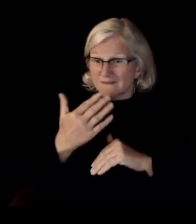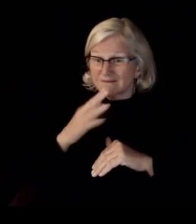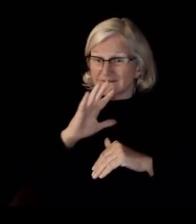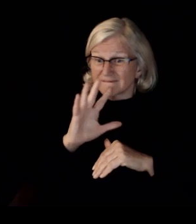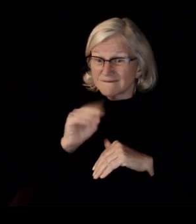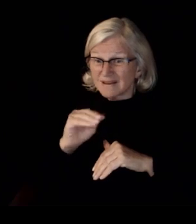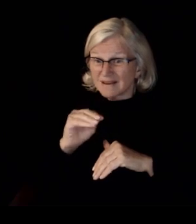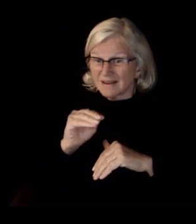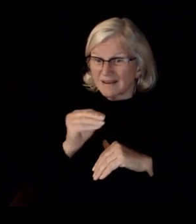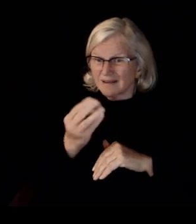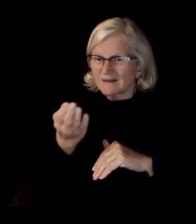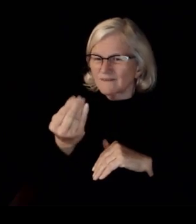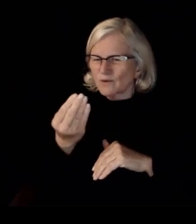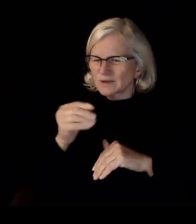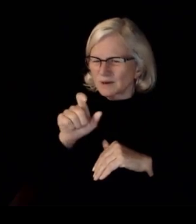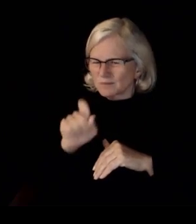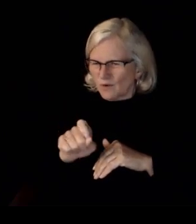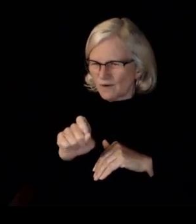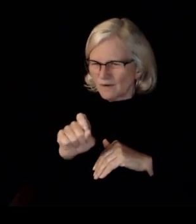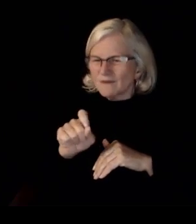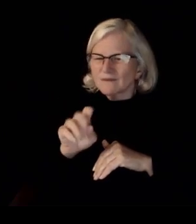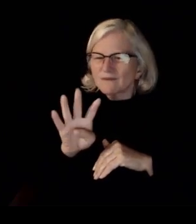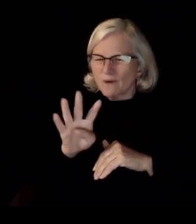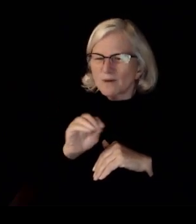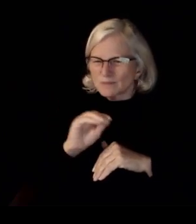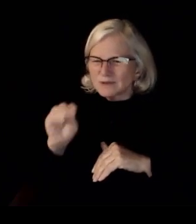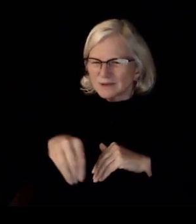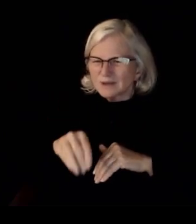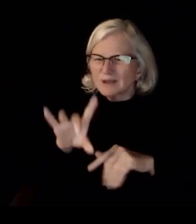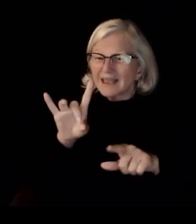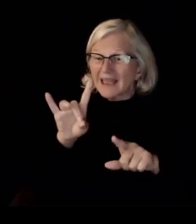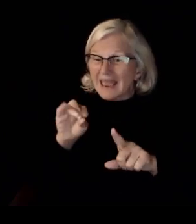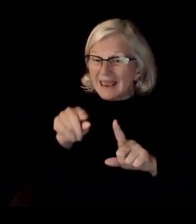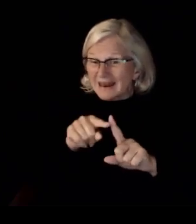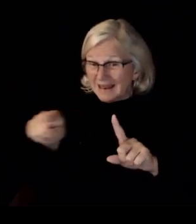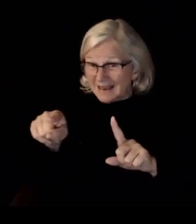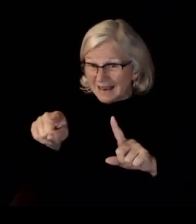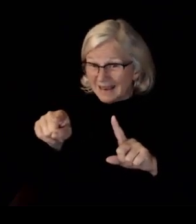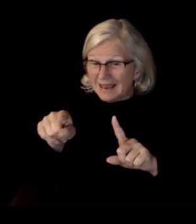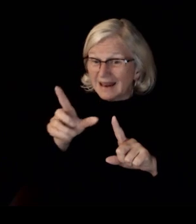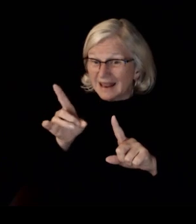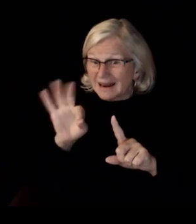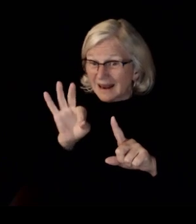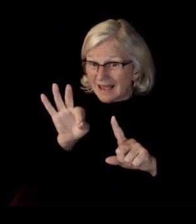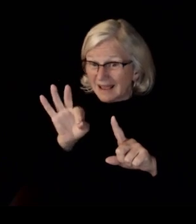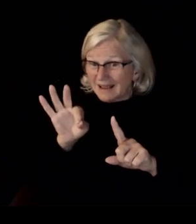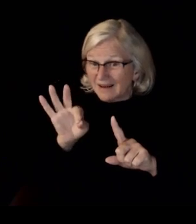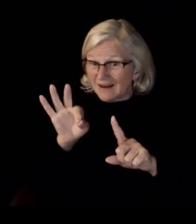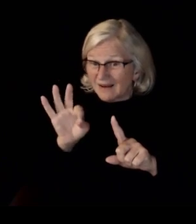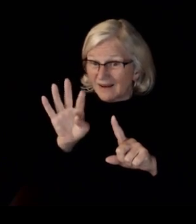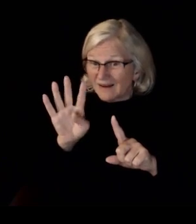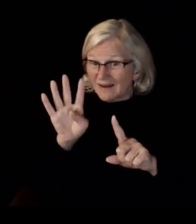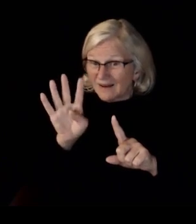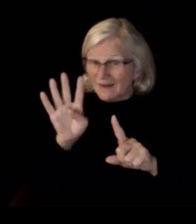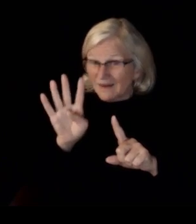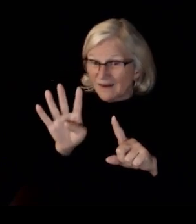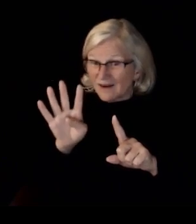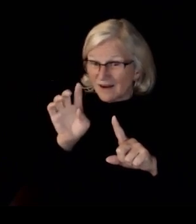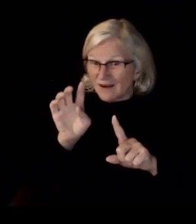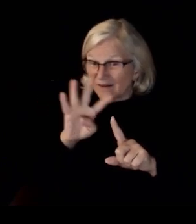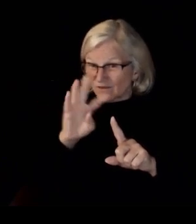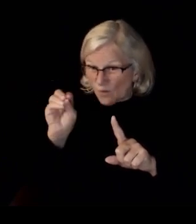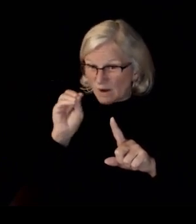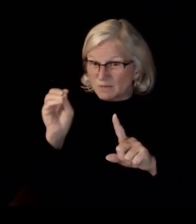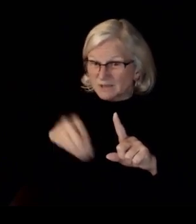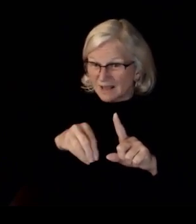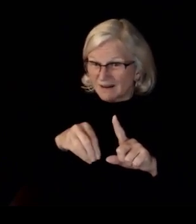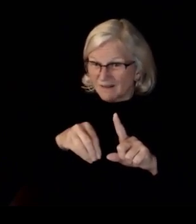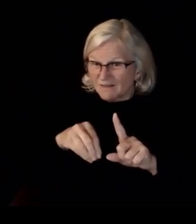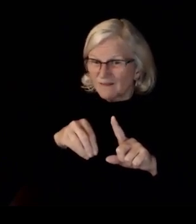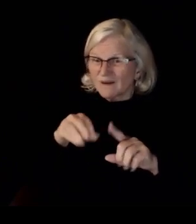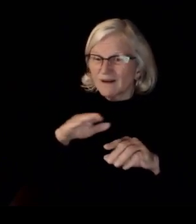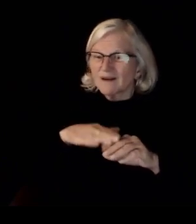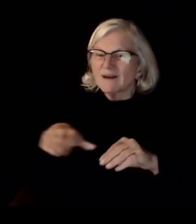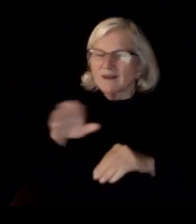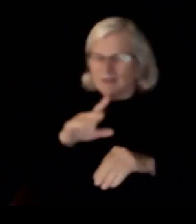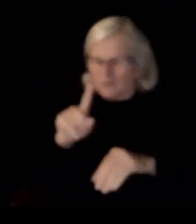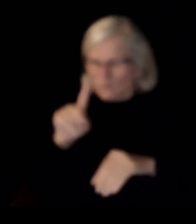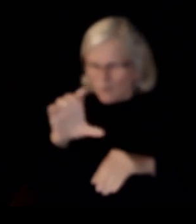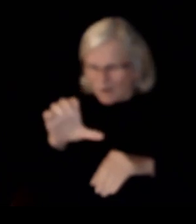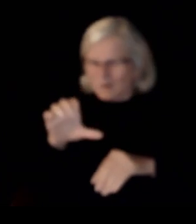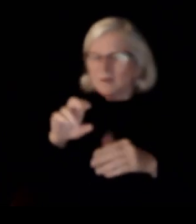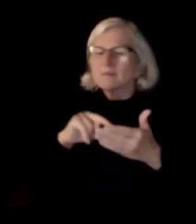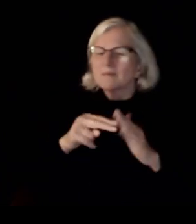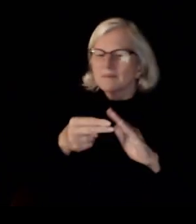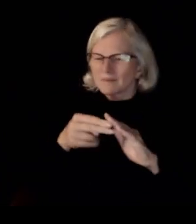percent, 90 to 99 44. And then as I said over 100 59.6 for an overall case fatality in Minnesota